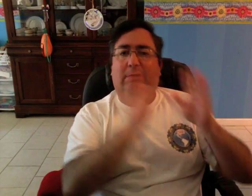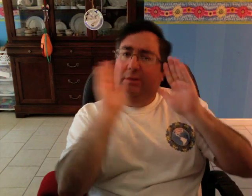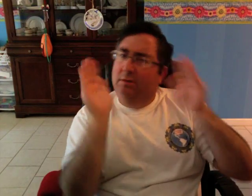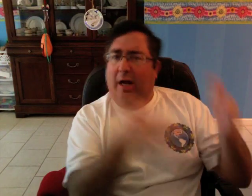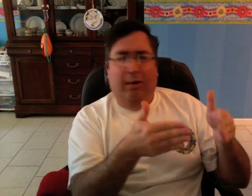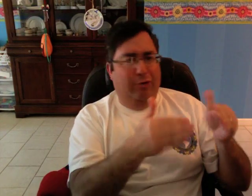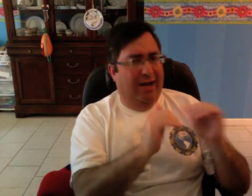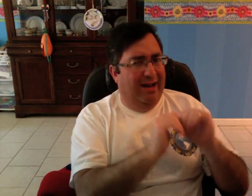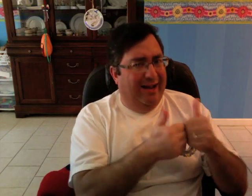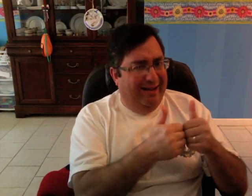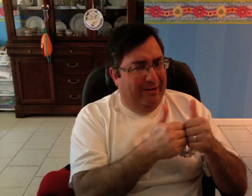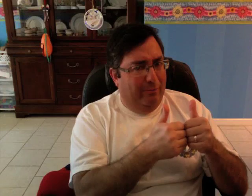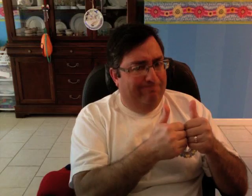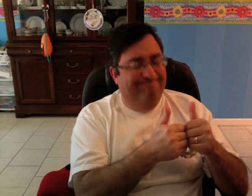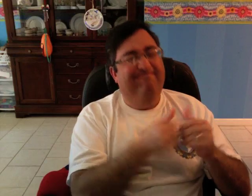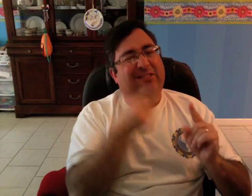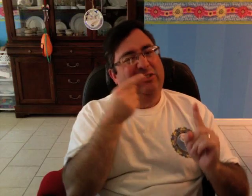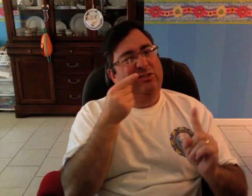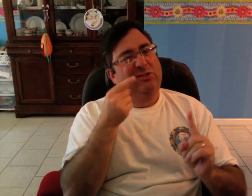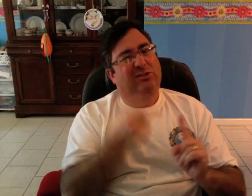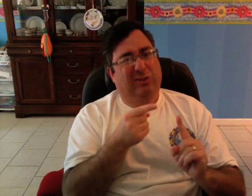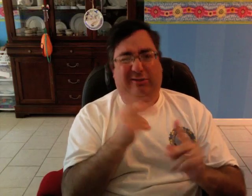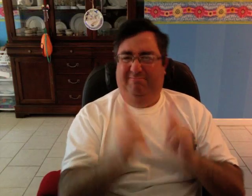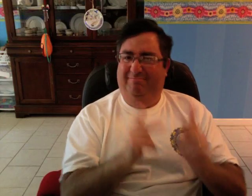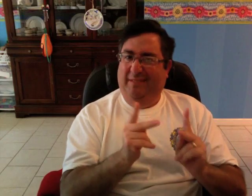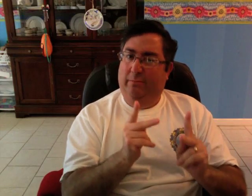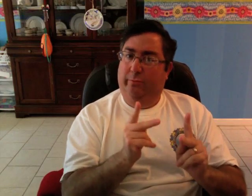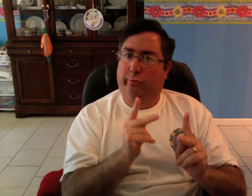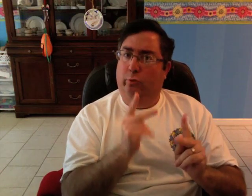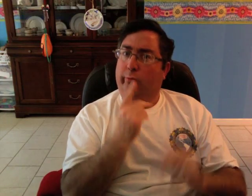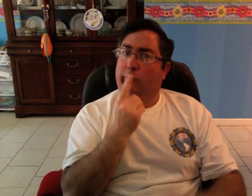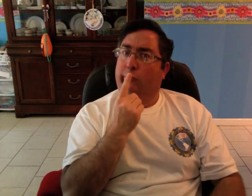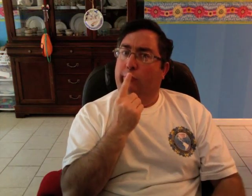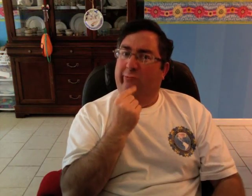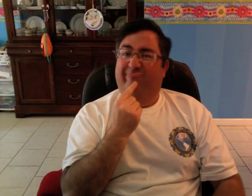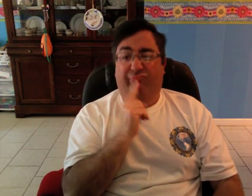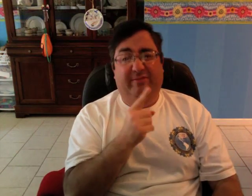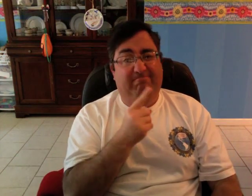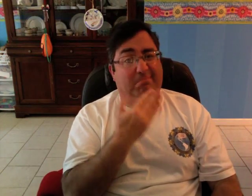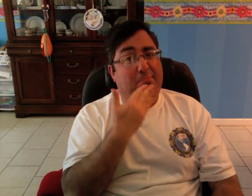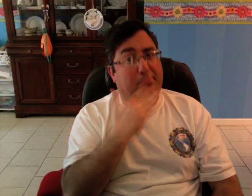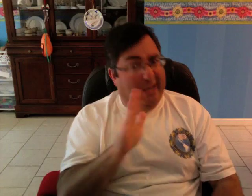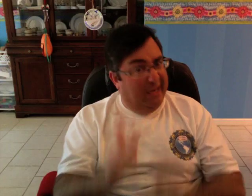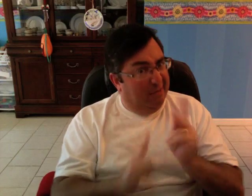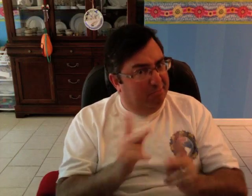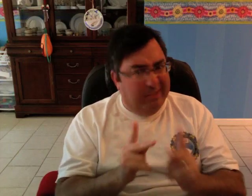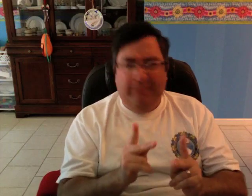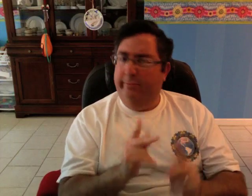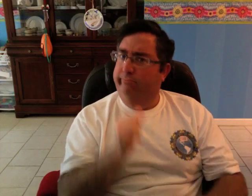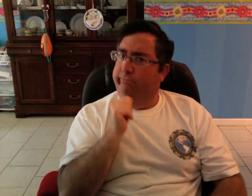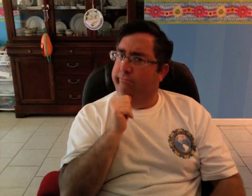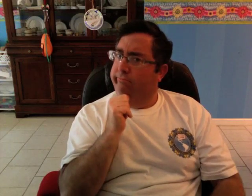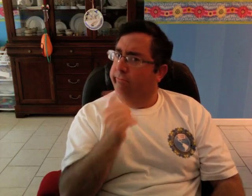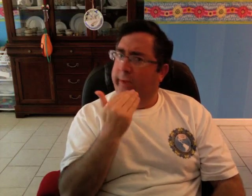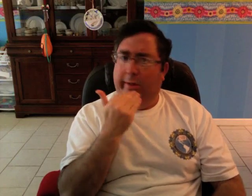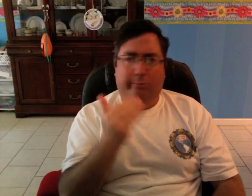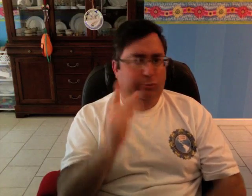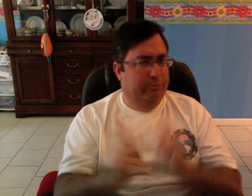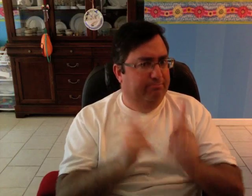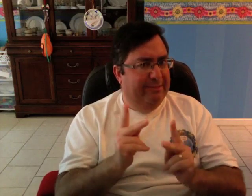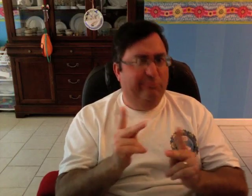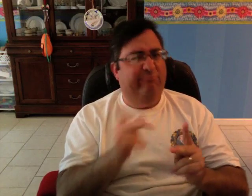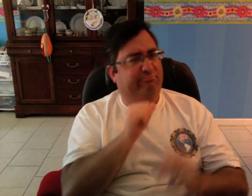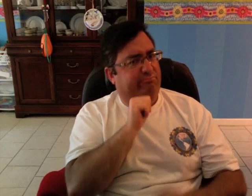by certain people -- bad people, certainly not good people,